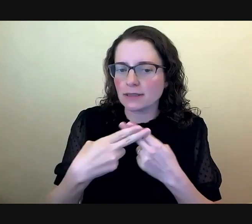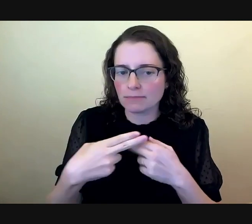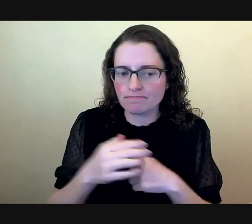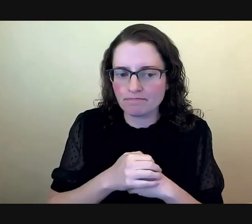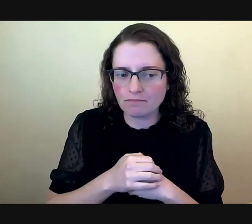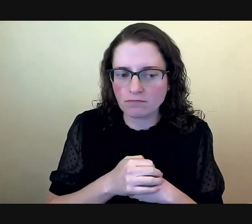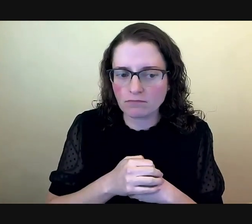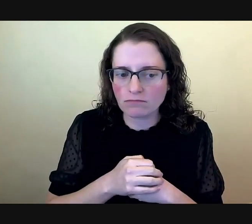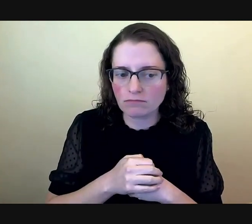Next slide.